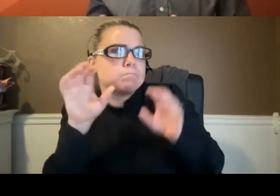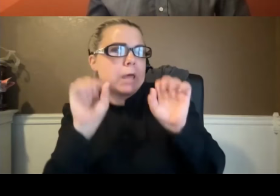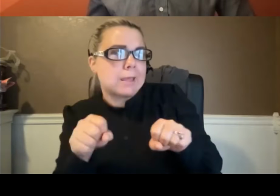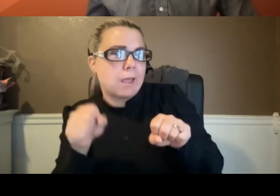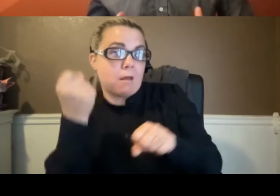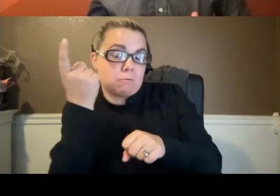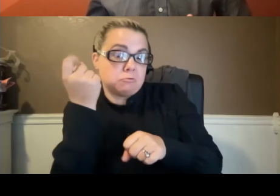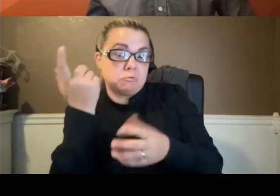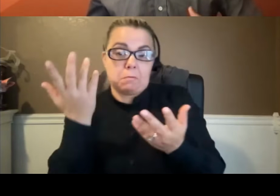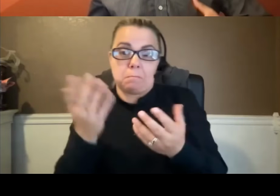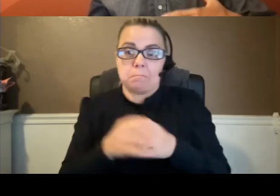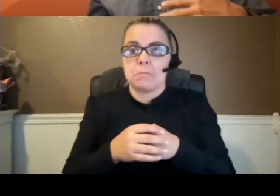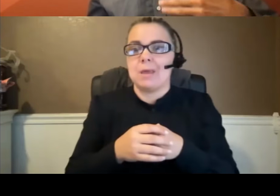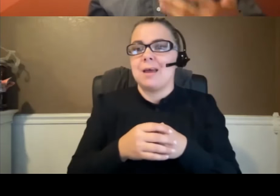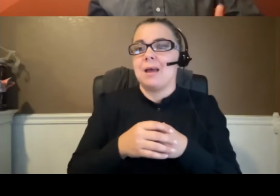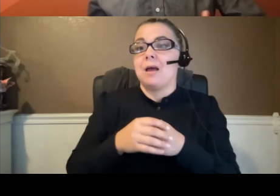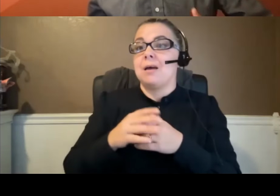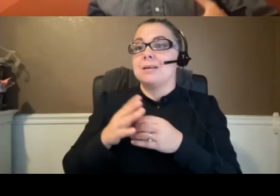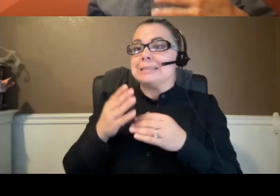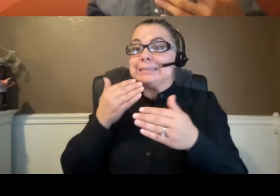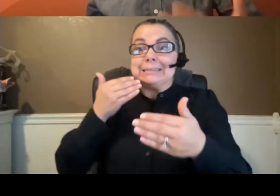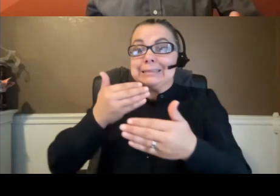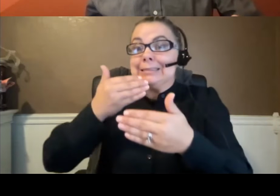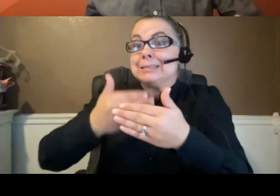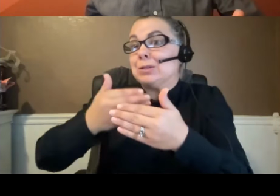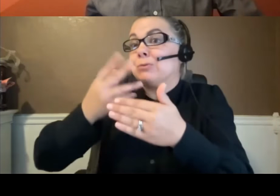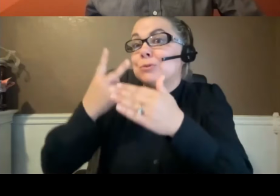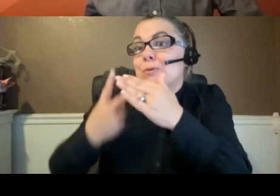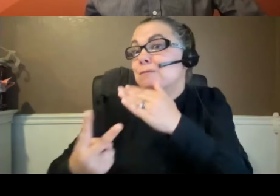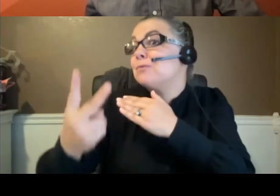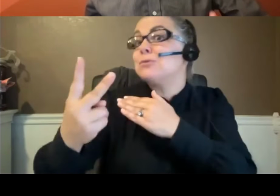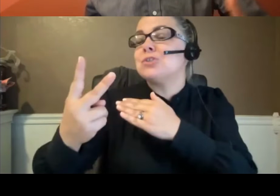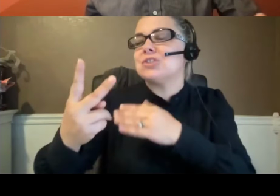Unfortunately, it may not be on the horizon that, from most websites and most digital products that do